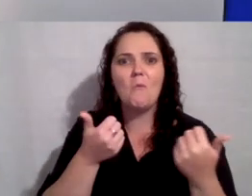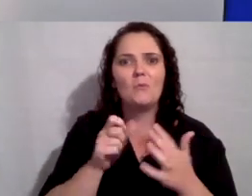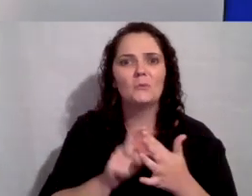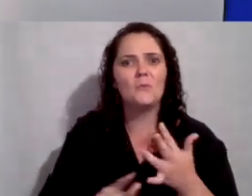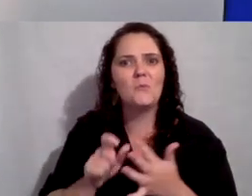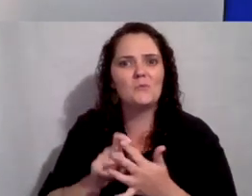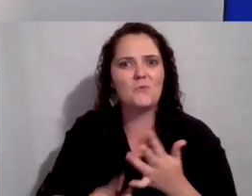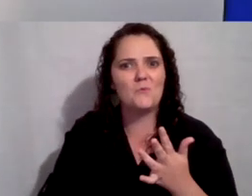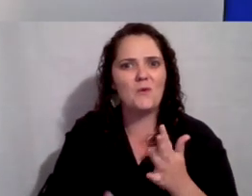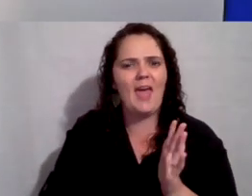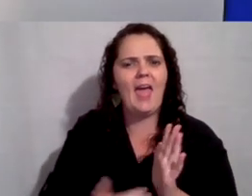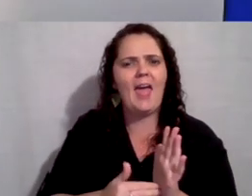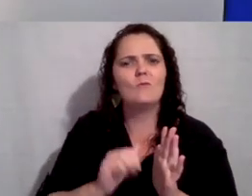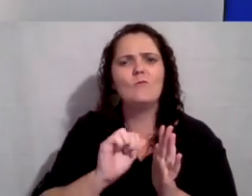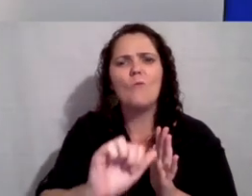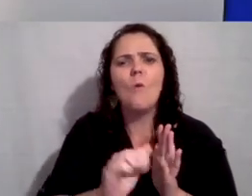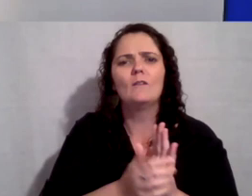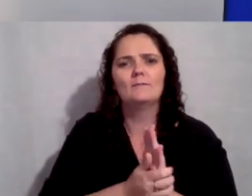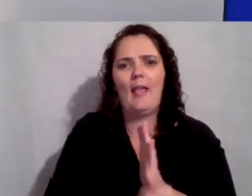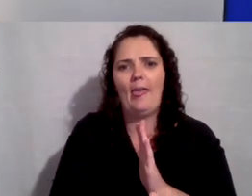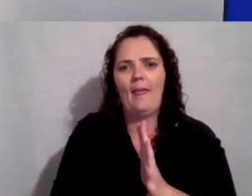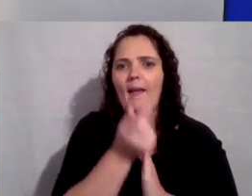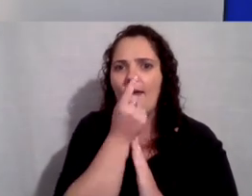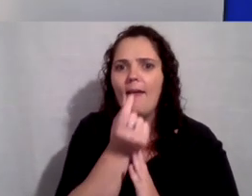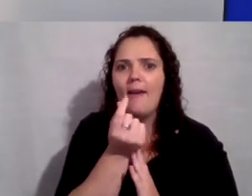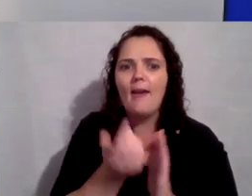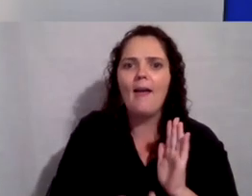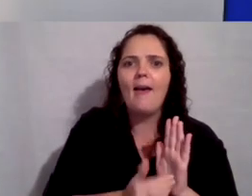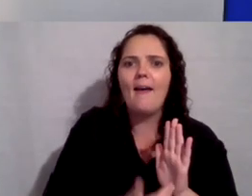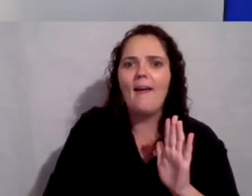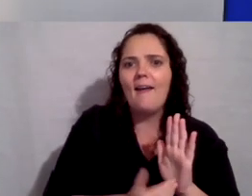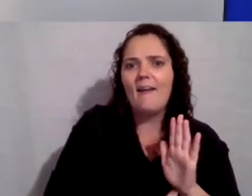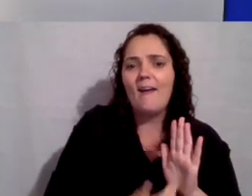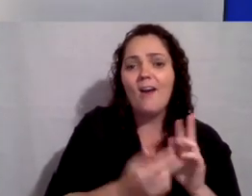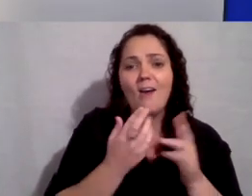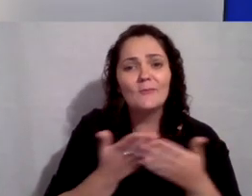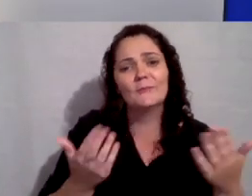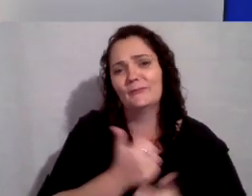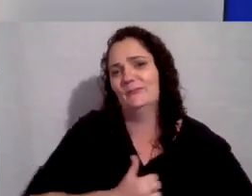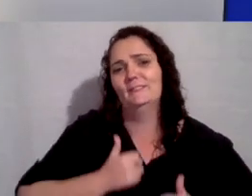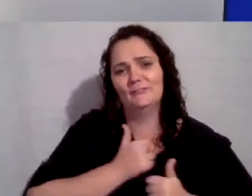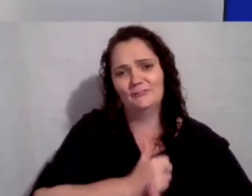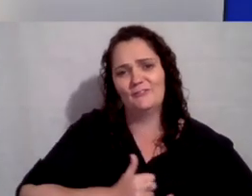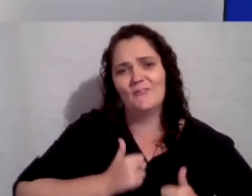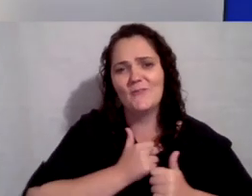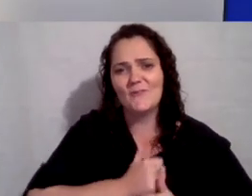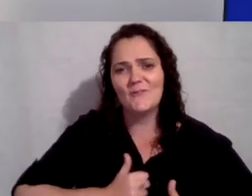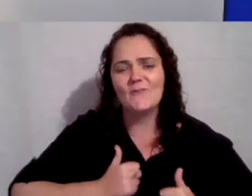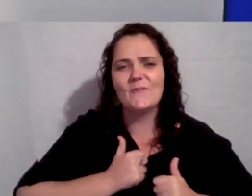starting to expand your own repertoire in terms of mark making and drawing and hopefully taking quite a lot of pleasure out of it too because I hope